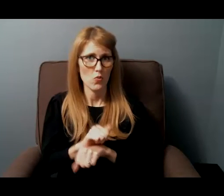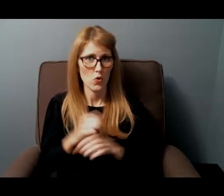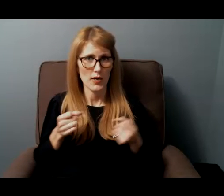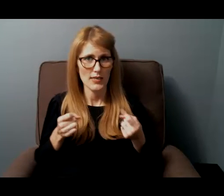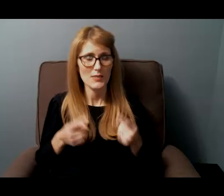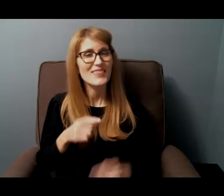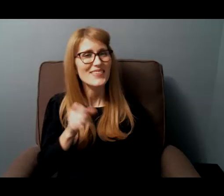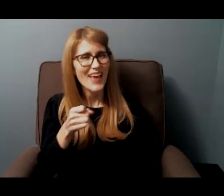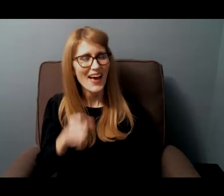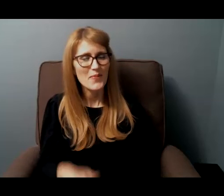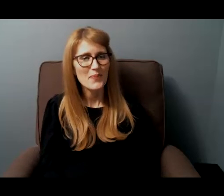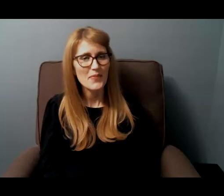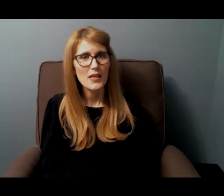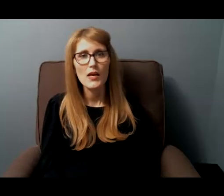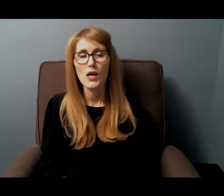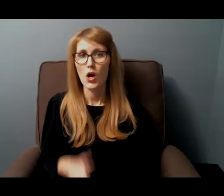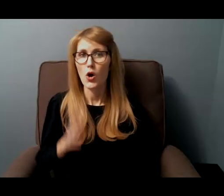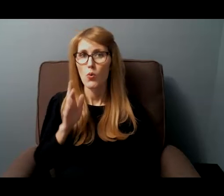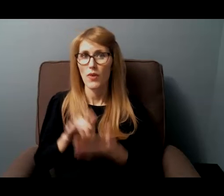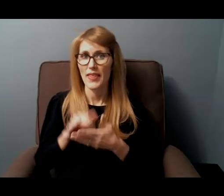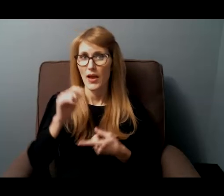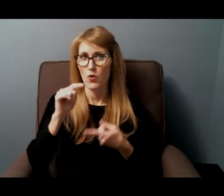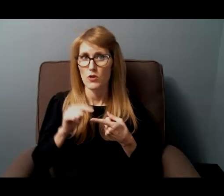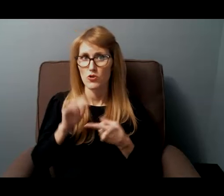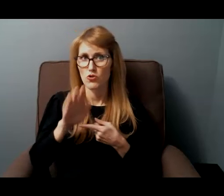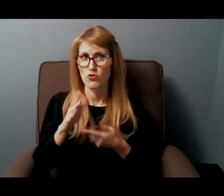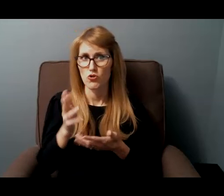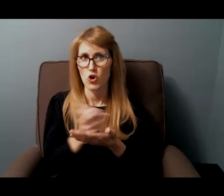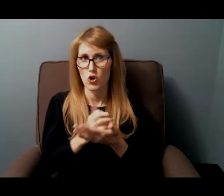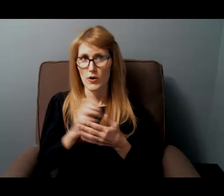Can these reduce your earnings when you are self employed?